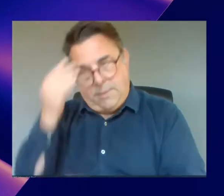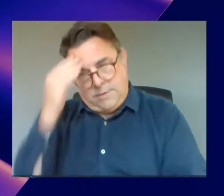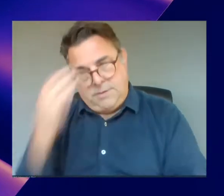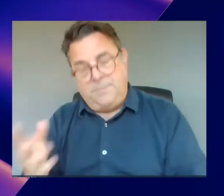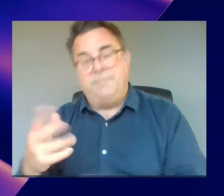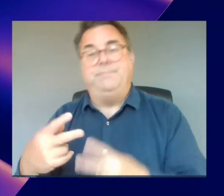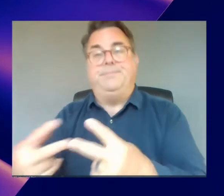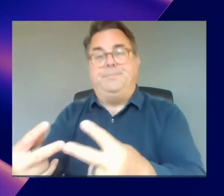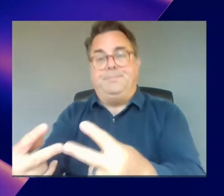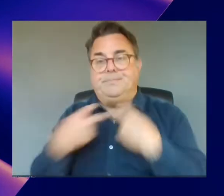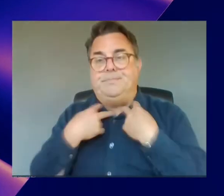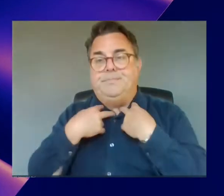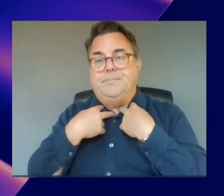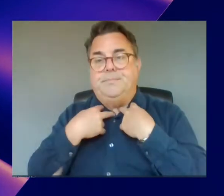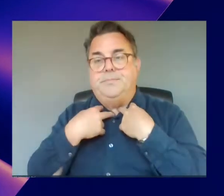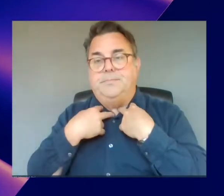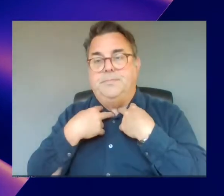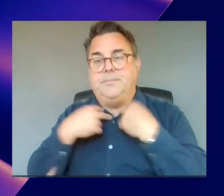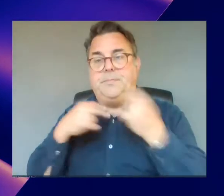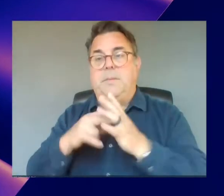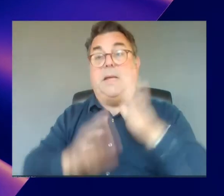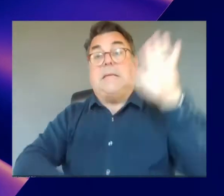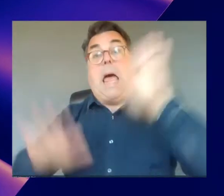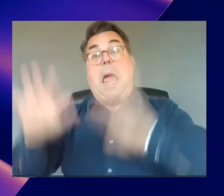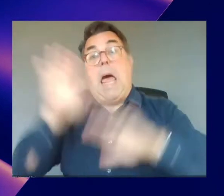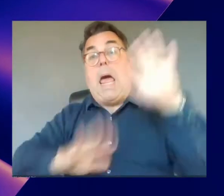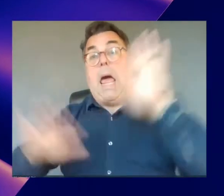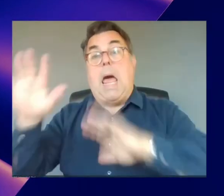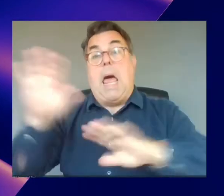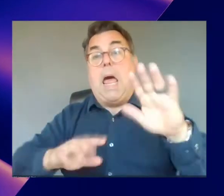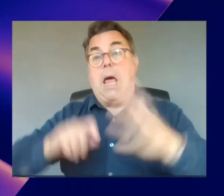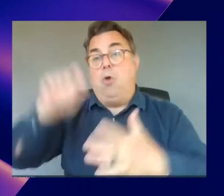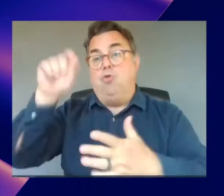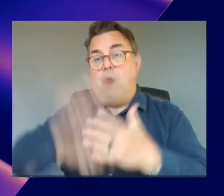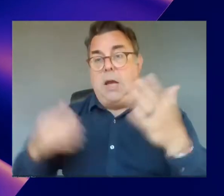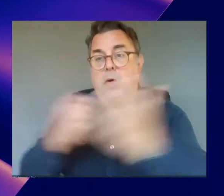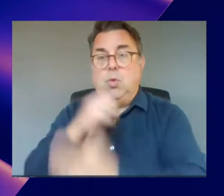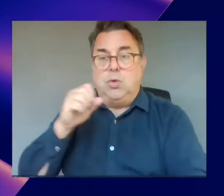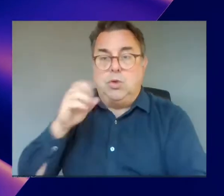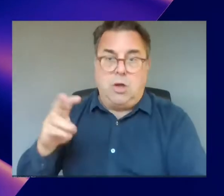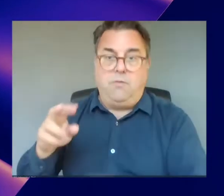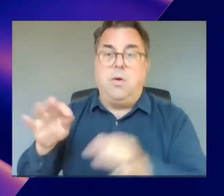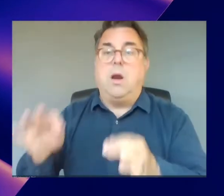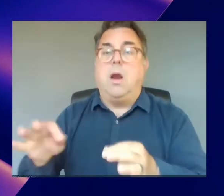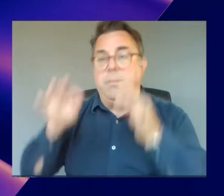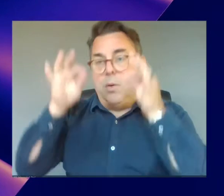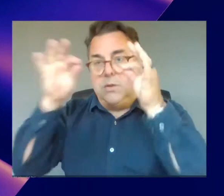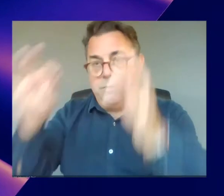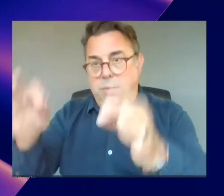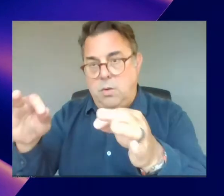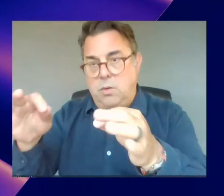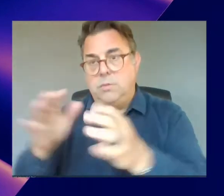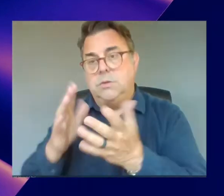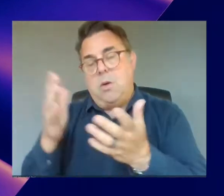Then we have to scramble. We have to do a new version of our software and push that out. So you're sort of in this weird situation